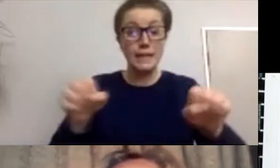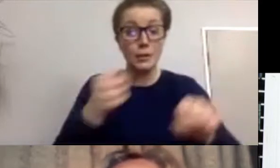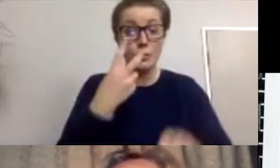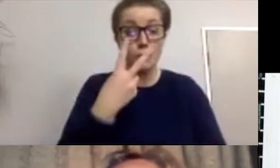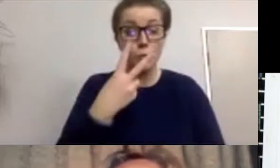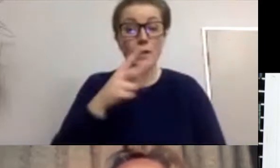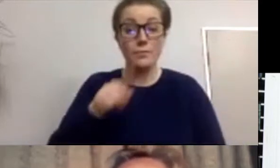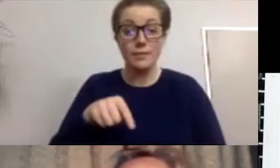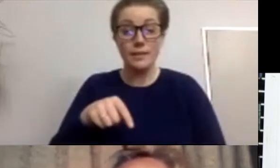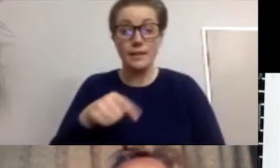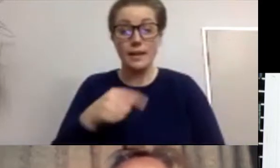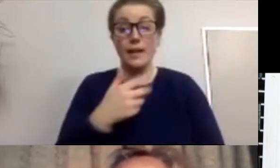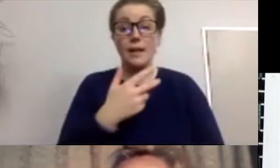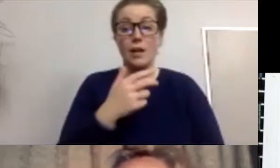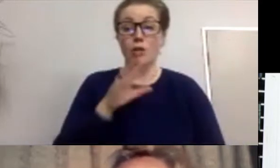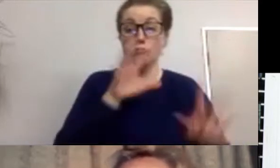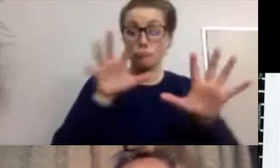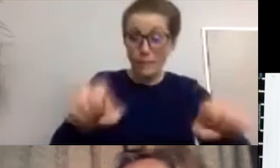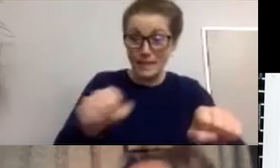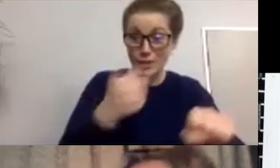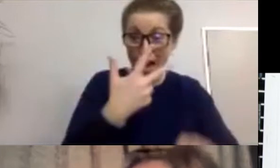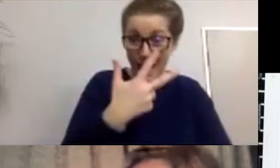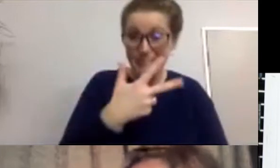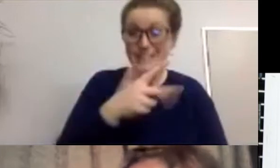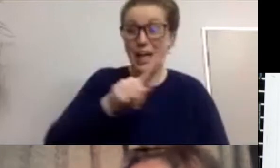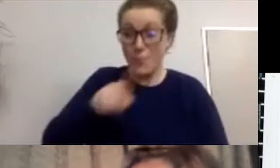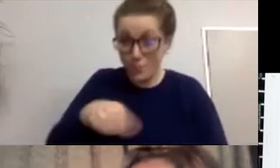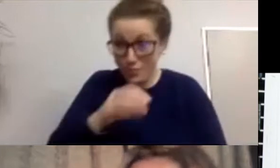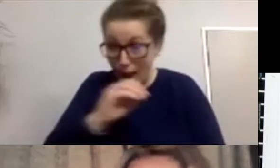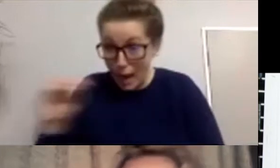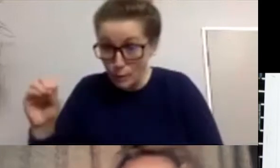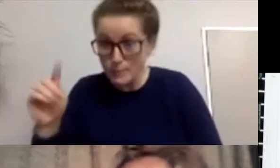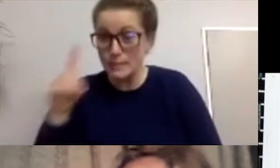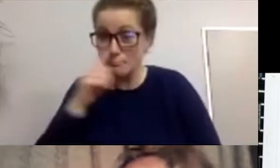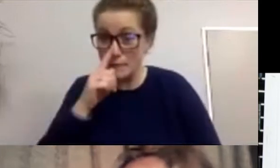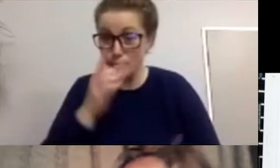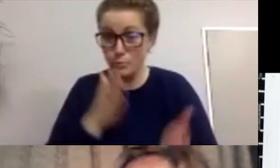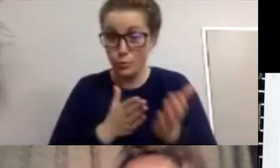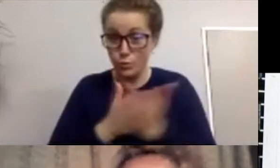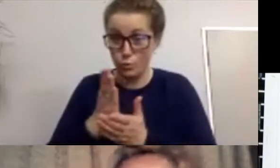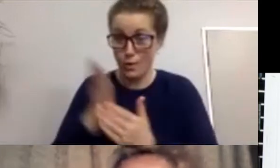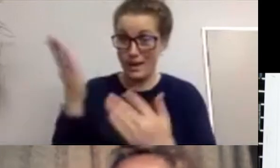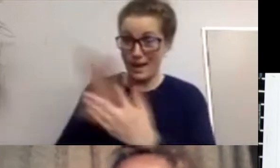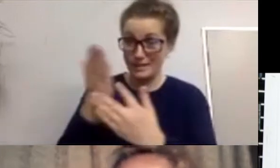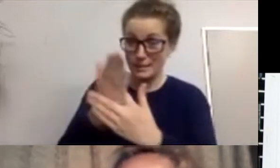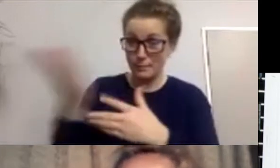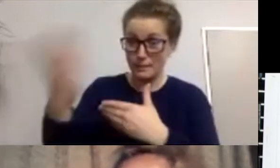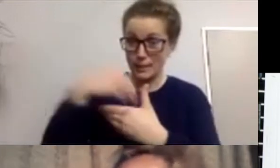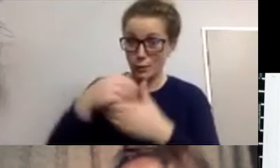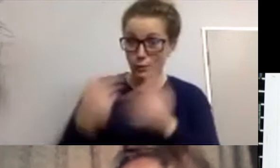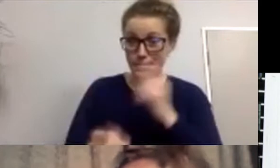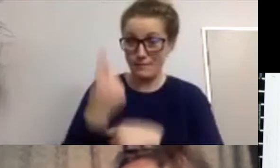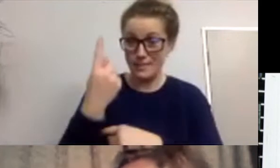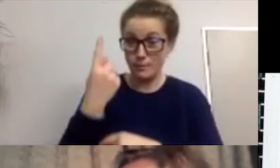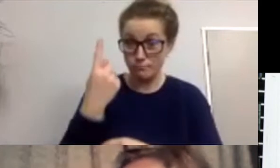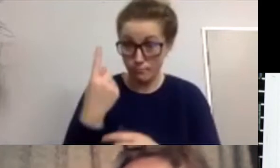8,000 people through our accessibility and inclusion events alone.